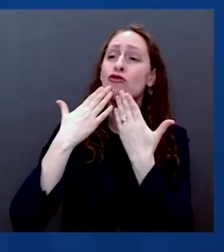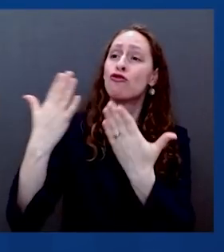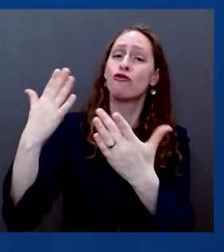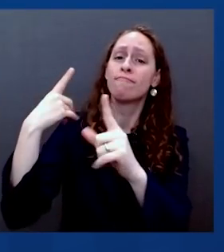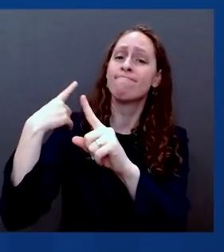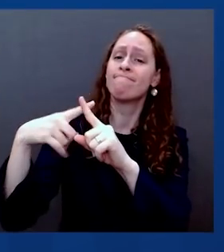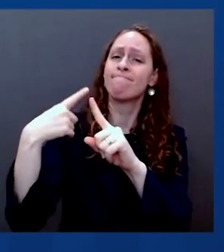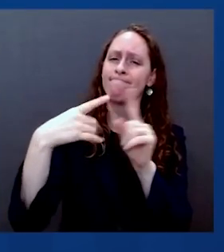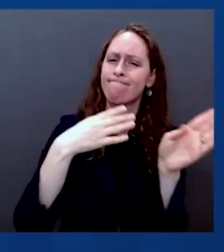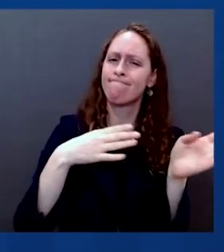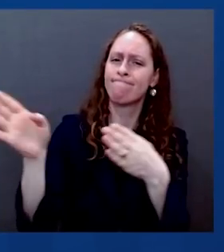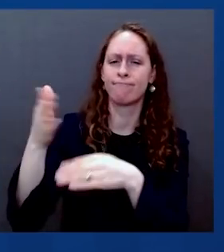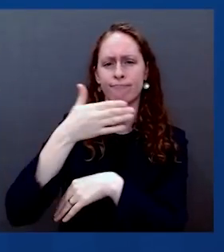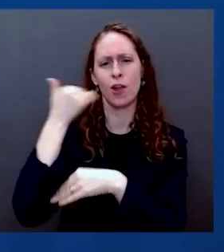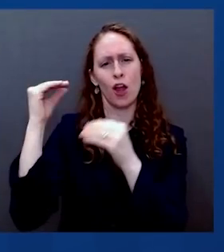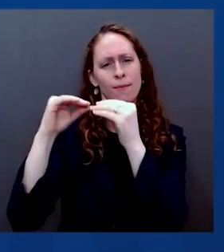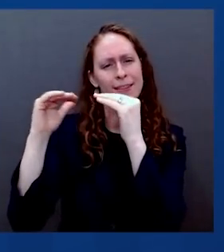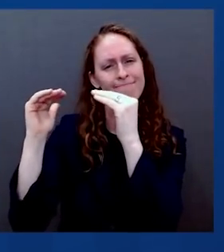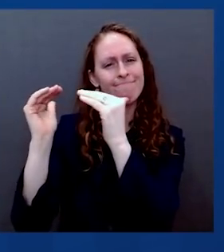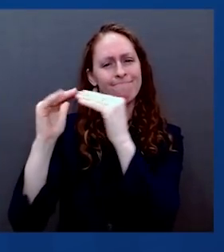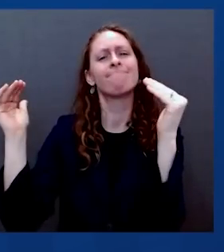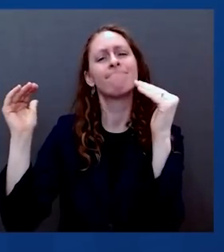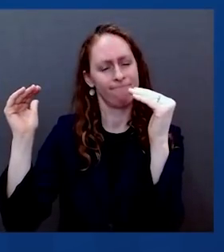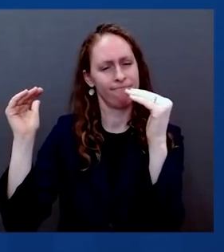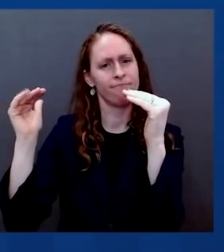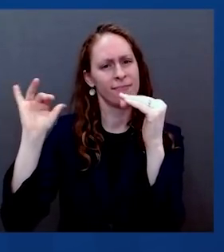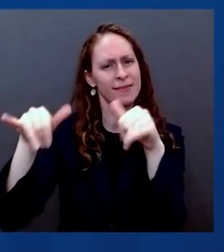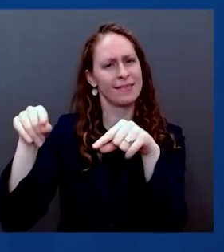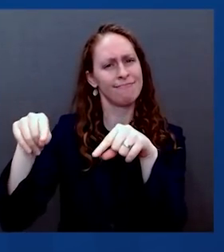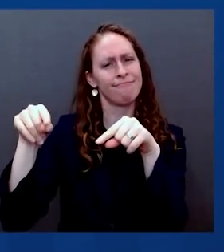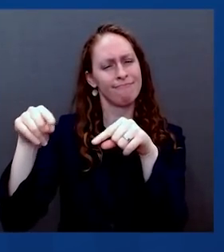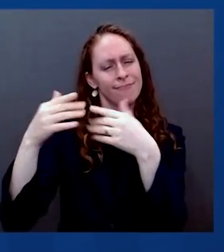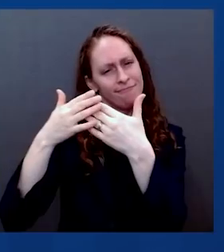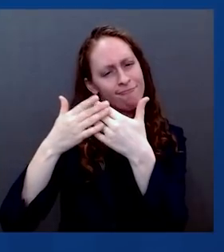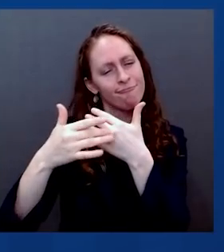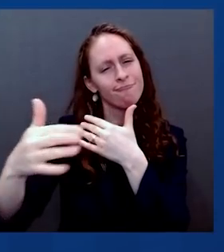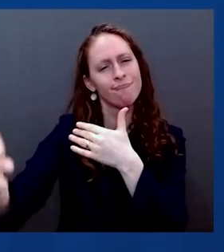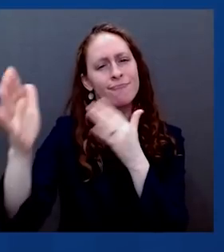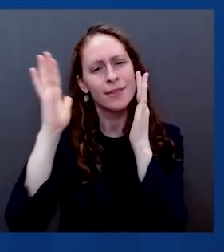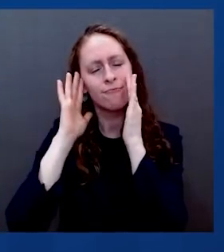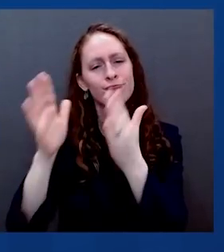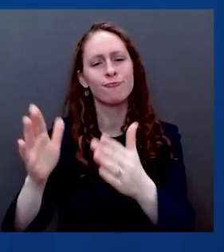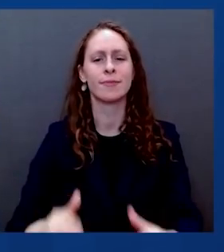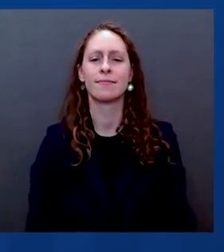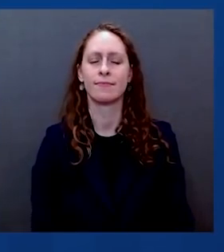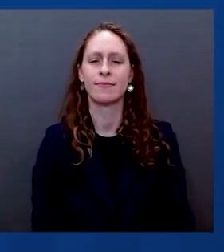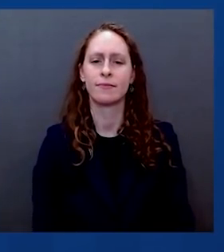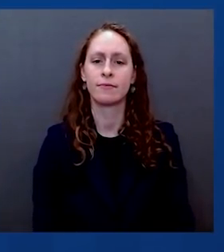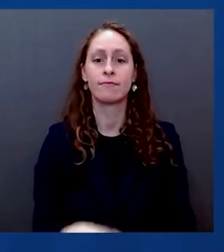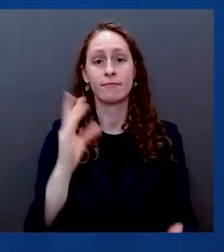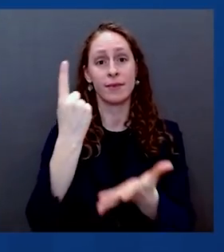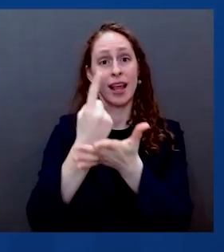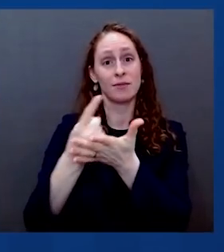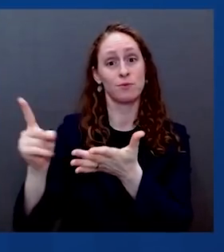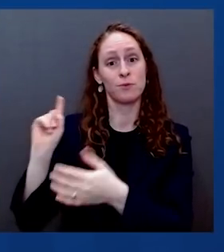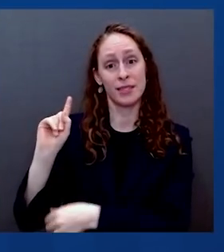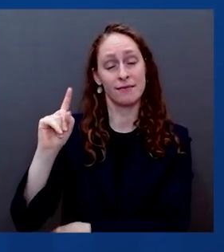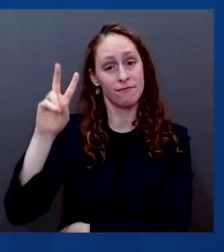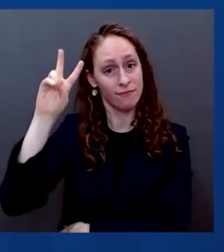in the United States Capitol to observe one of those "before and after" moments in American history: